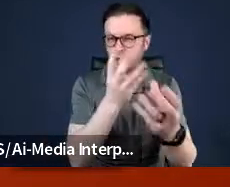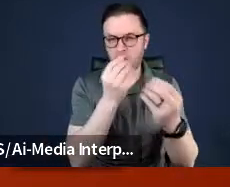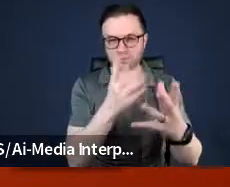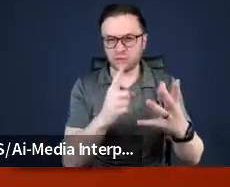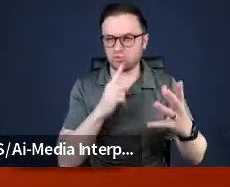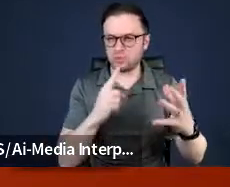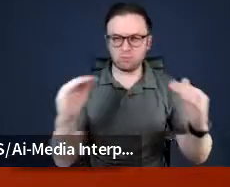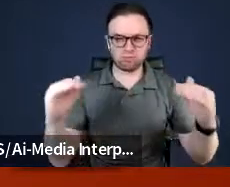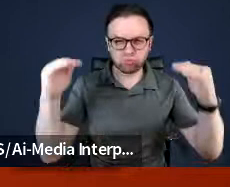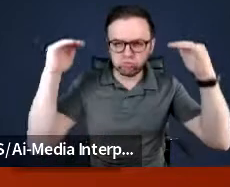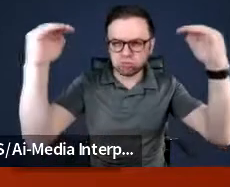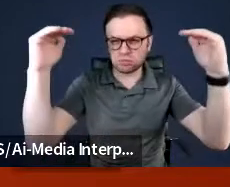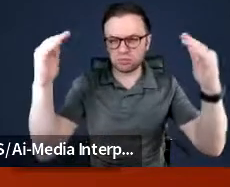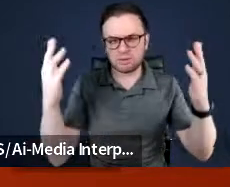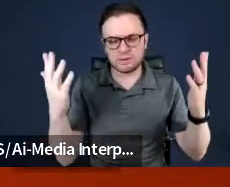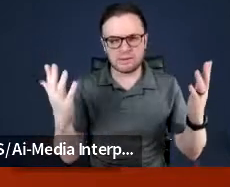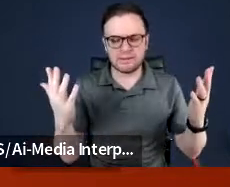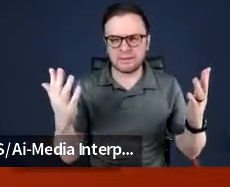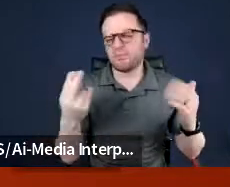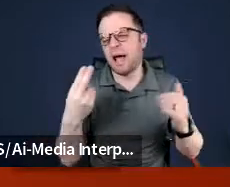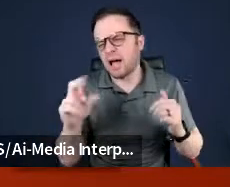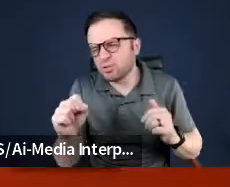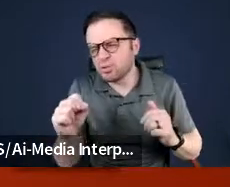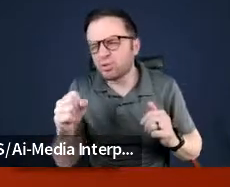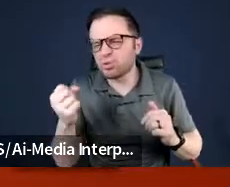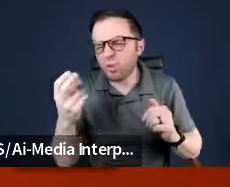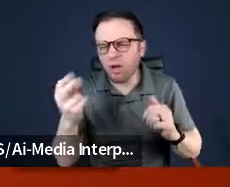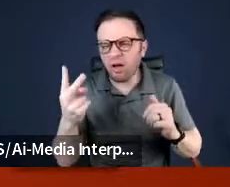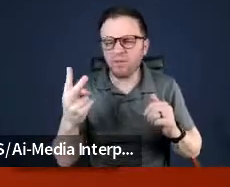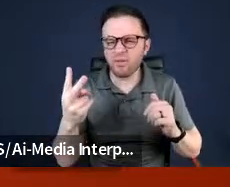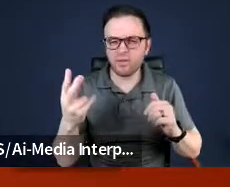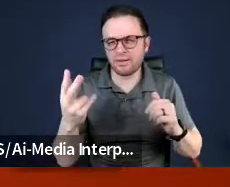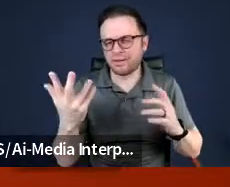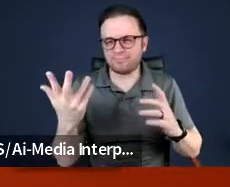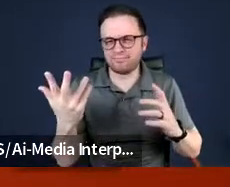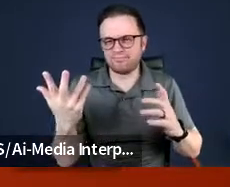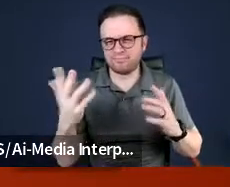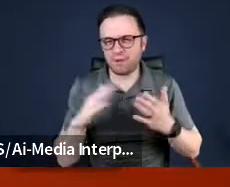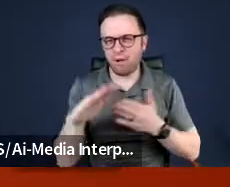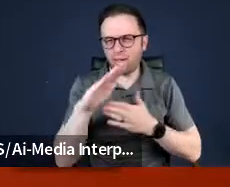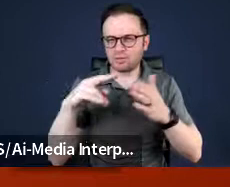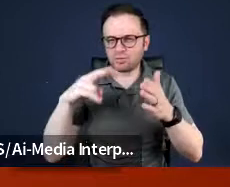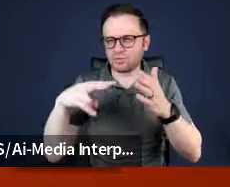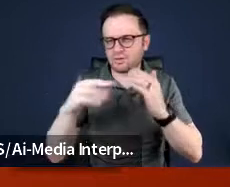that sometimes there is nothing you can do about it, if the website is super complex, the content is very high,